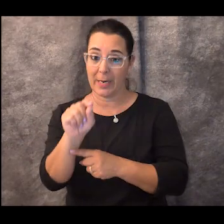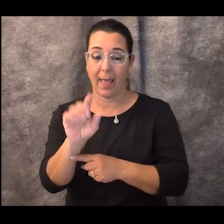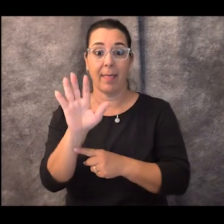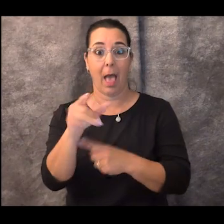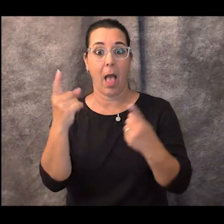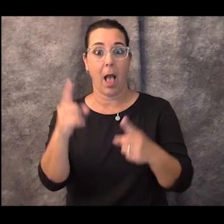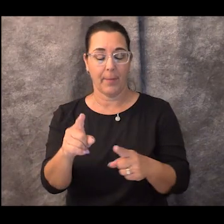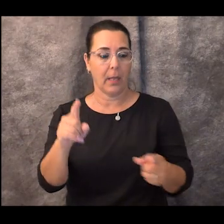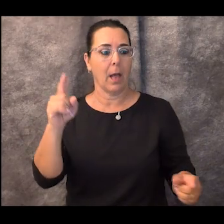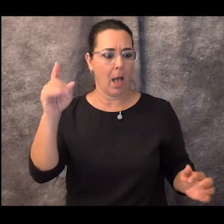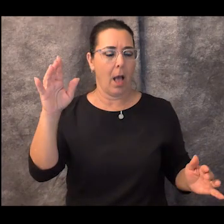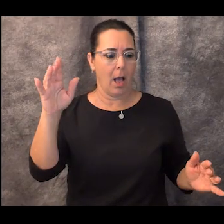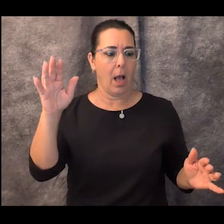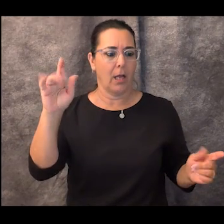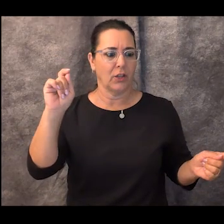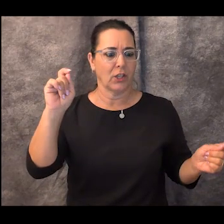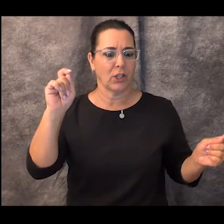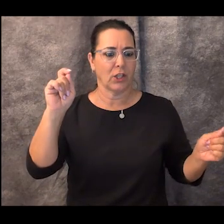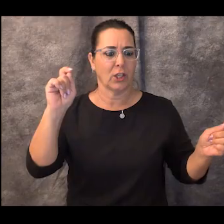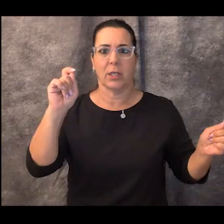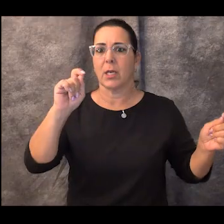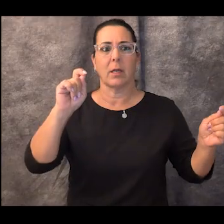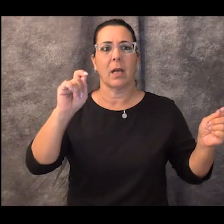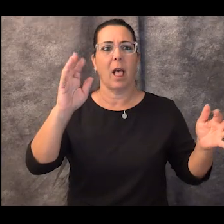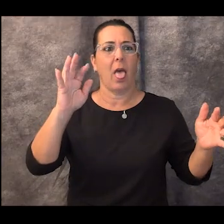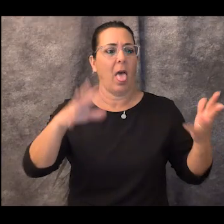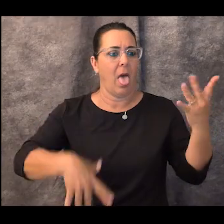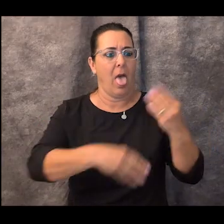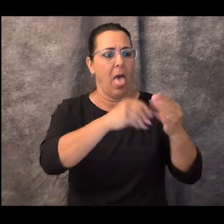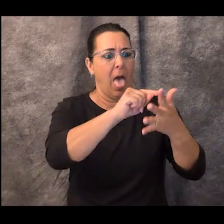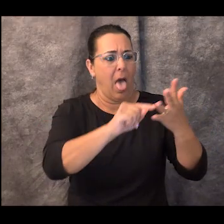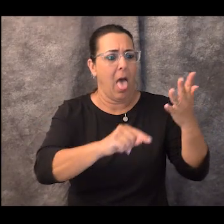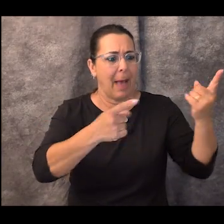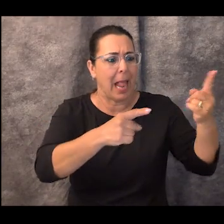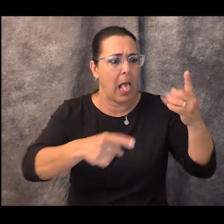for so many in terms of obviously the terrible circumstances